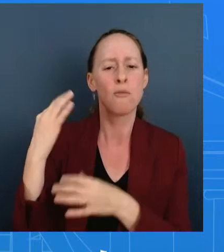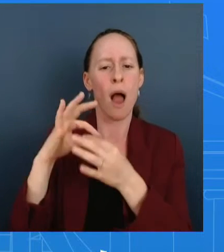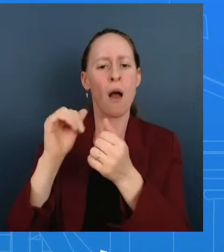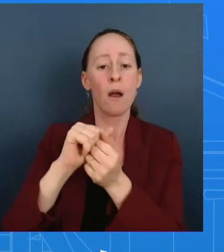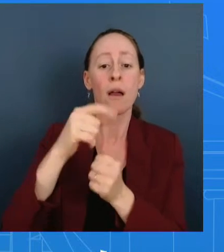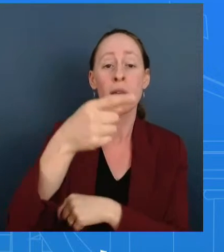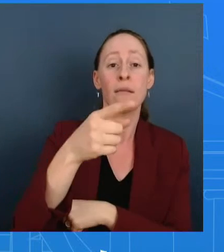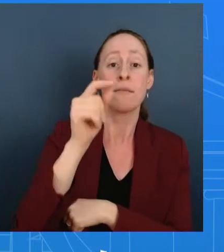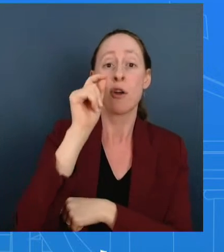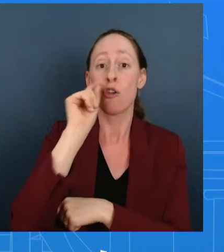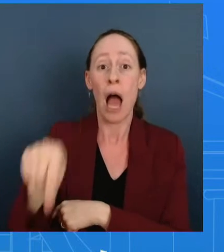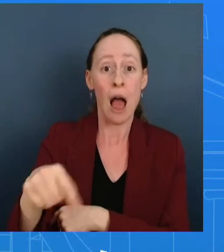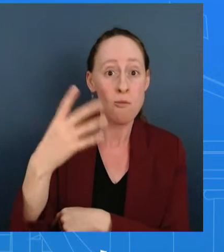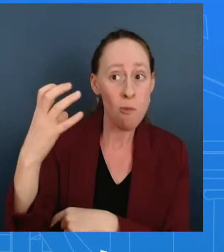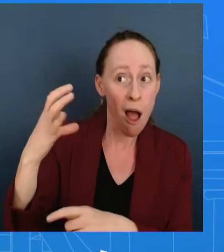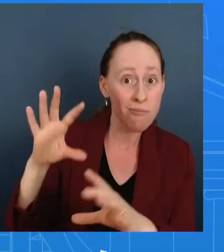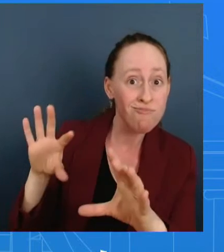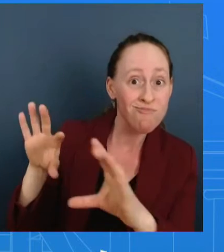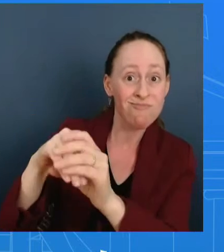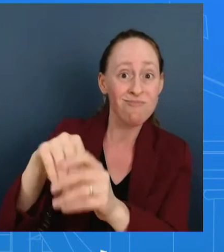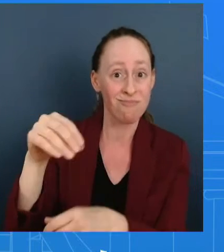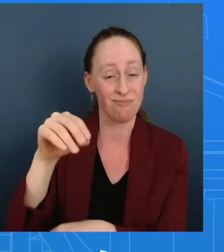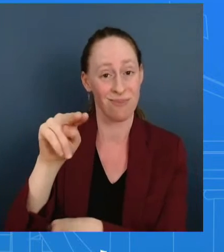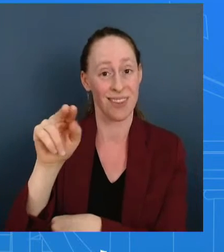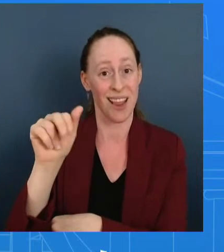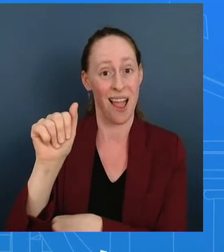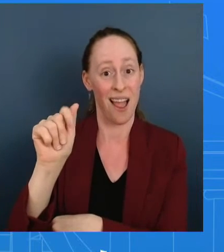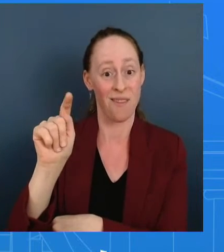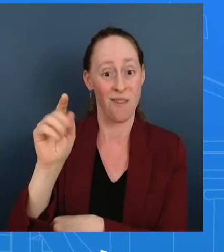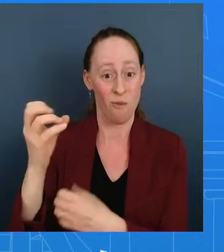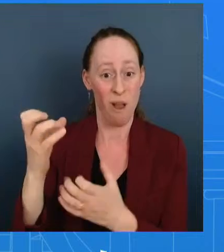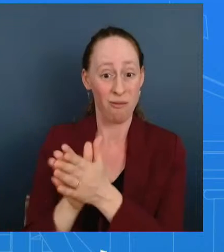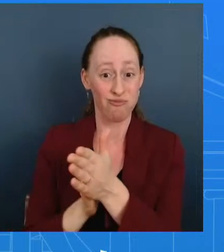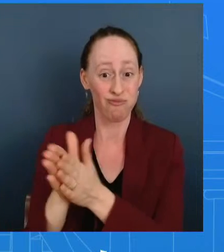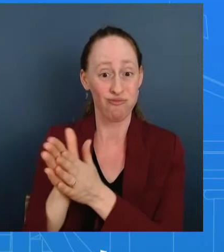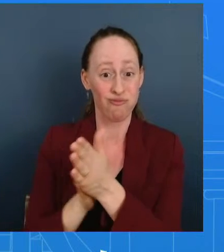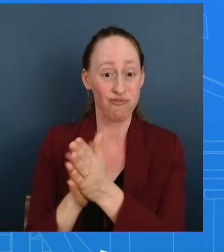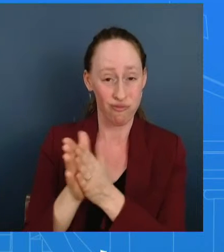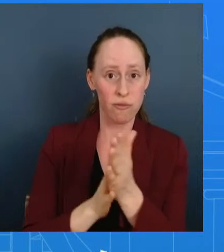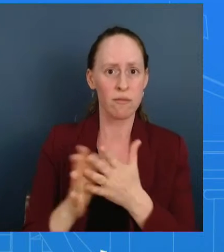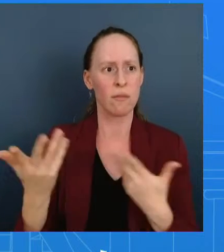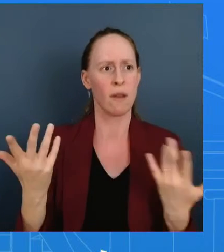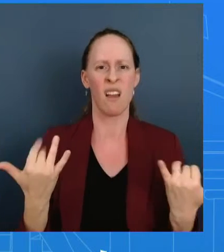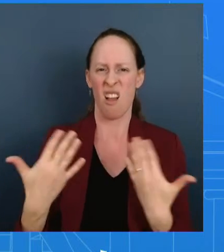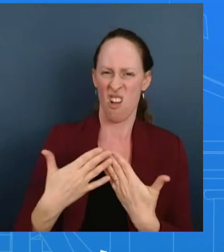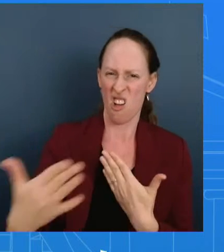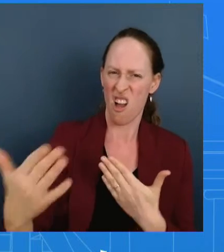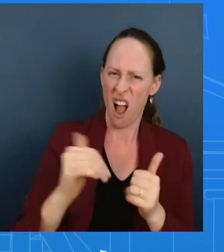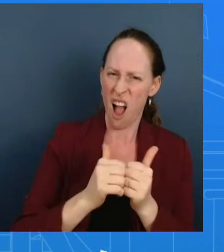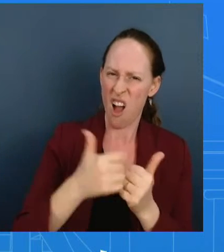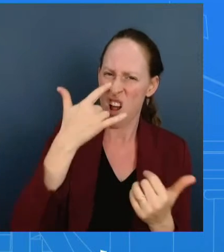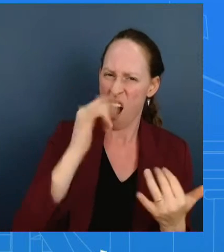and a reaffirmation of what the president has long said, that -- that NATO is in Ukraine's future.